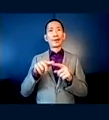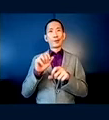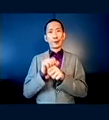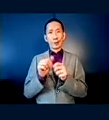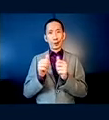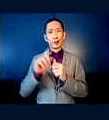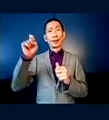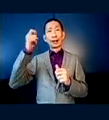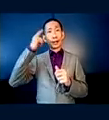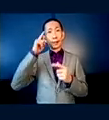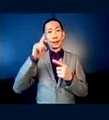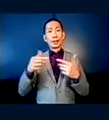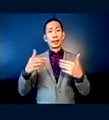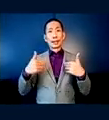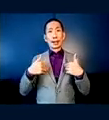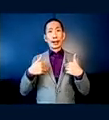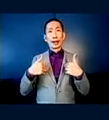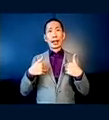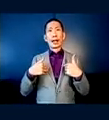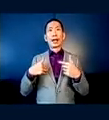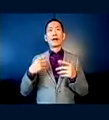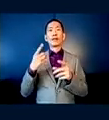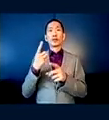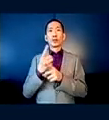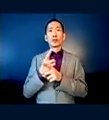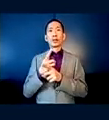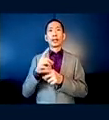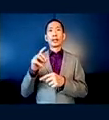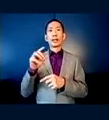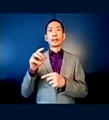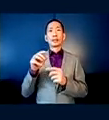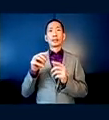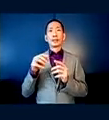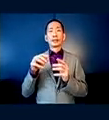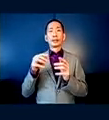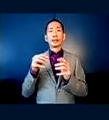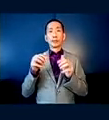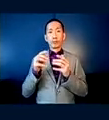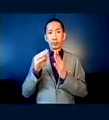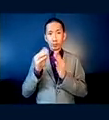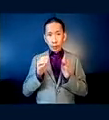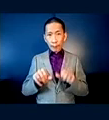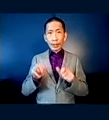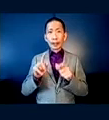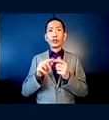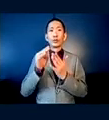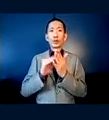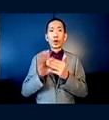THAT WE HAD TO WORK WITH THE GOVERNMENT TO HAVE A CORRECT MIS